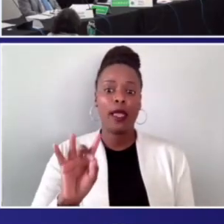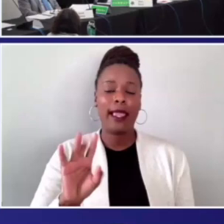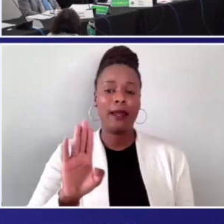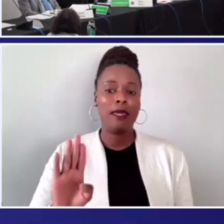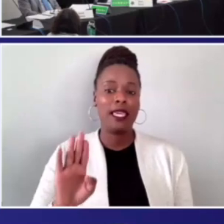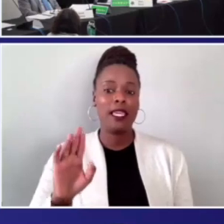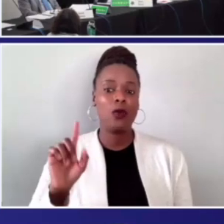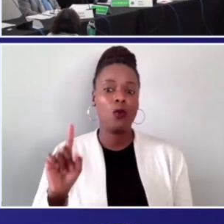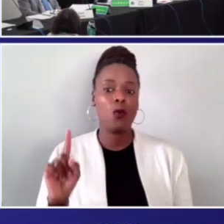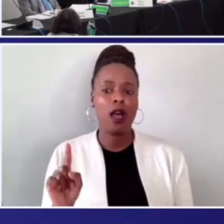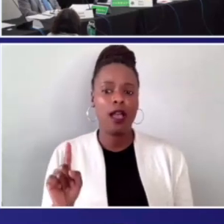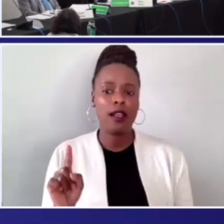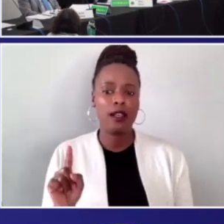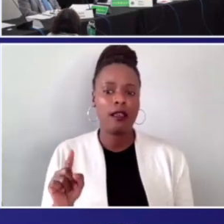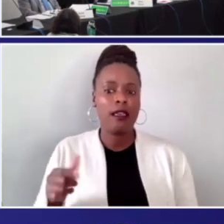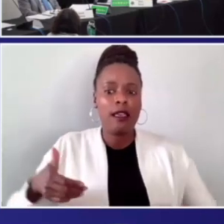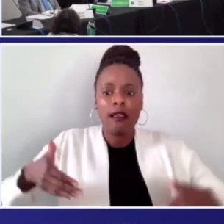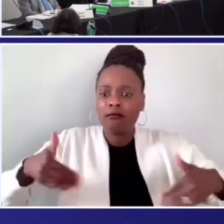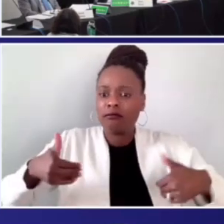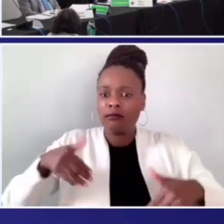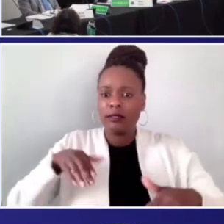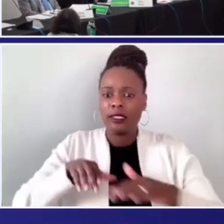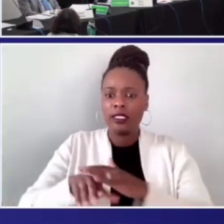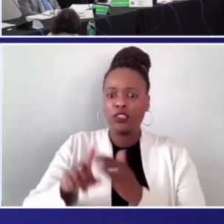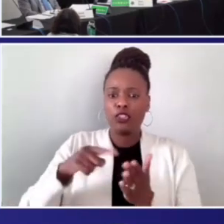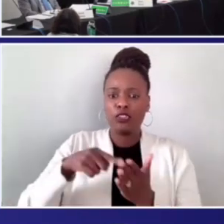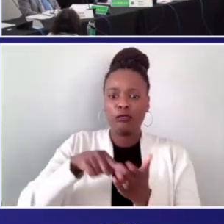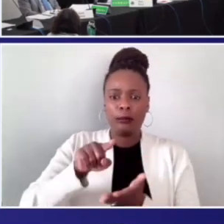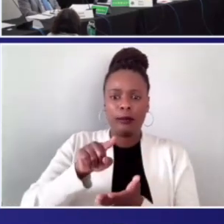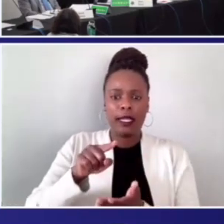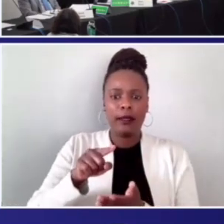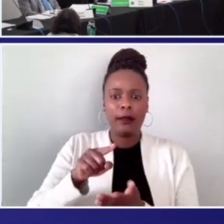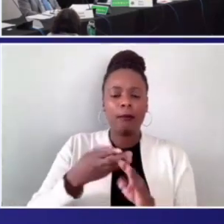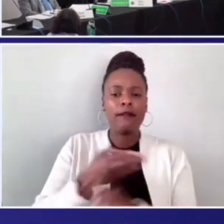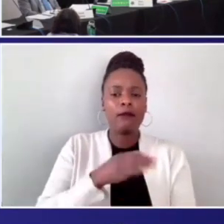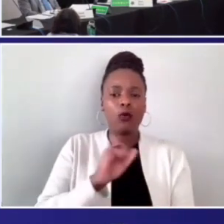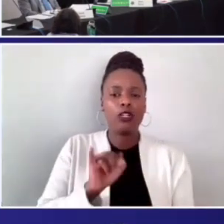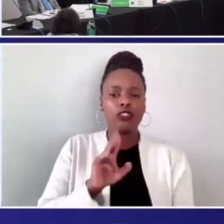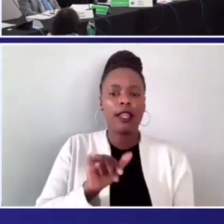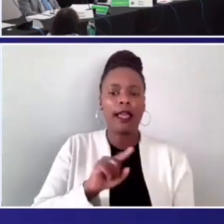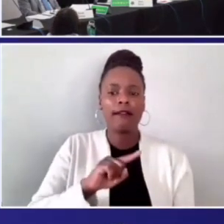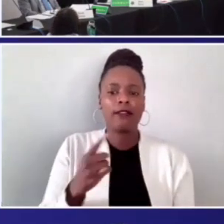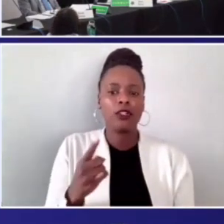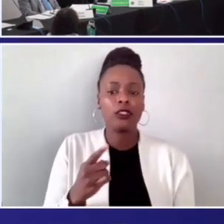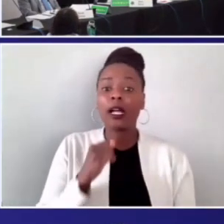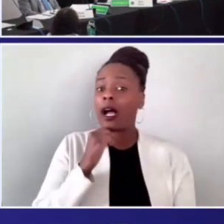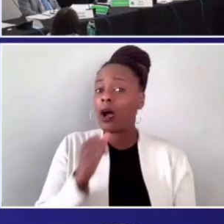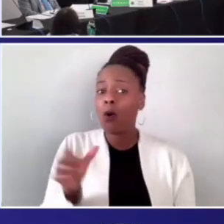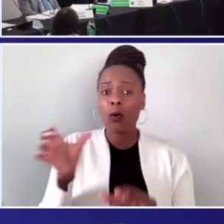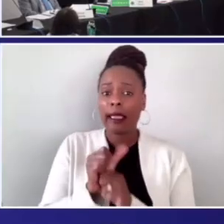I haven't entered repayment before July 1, and I'm not going to get a new loan on or